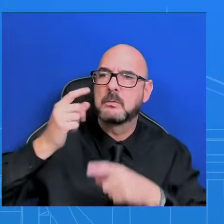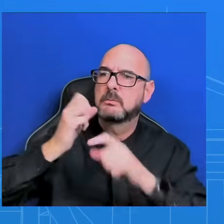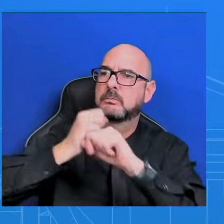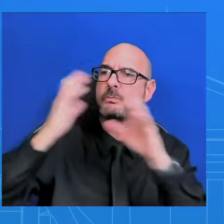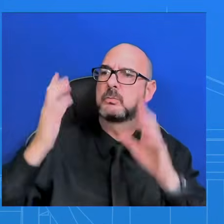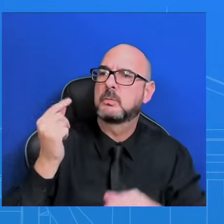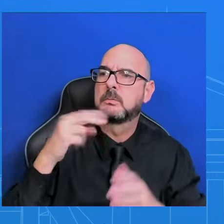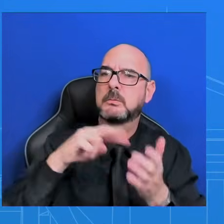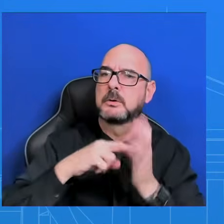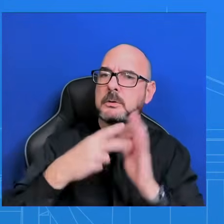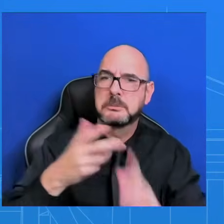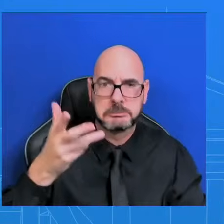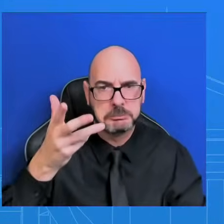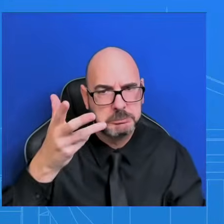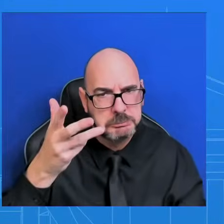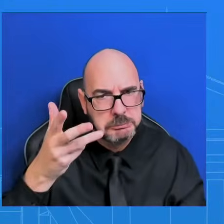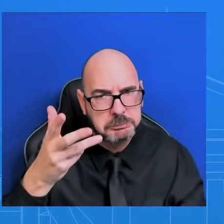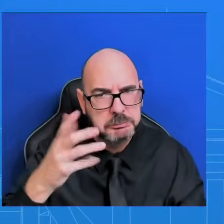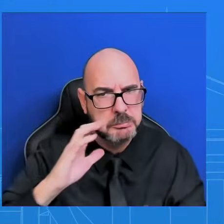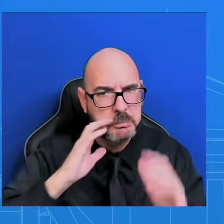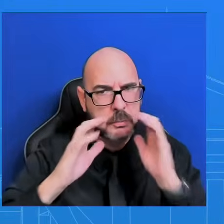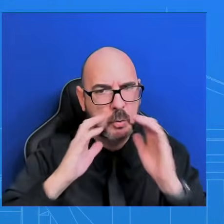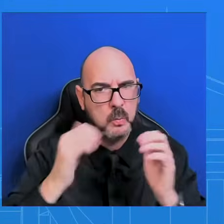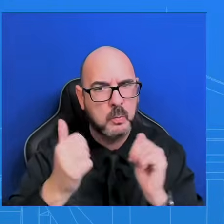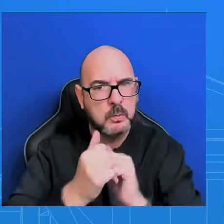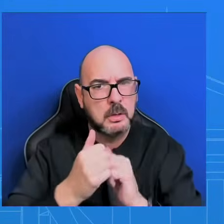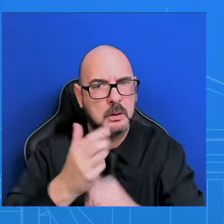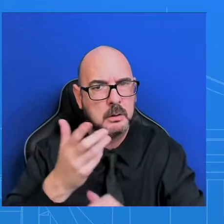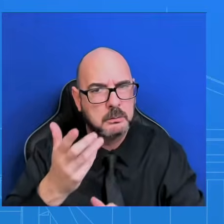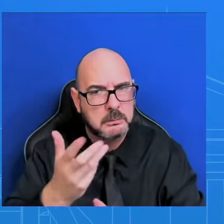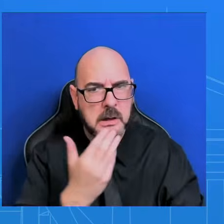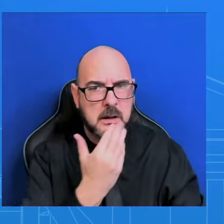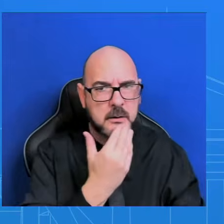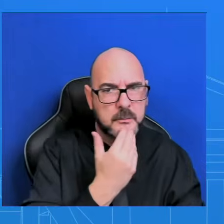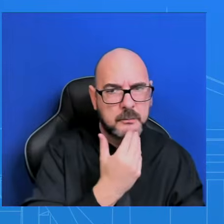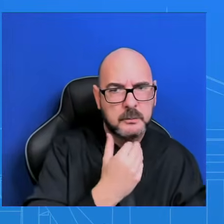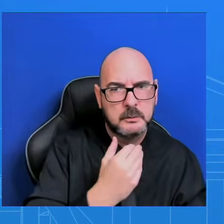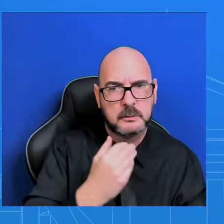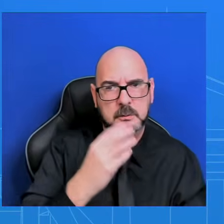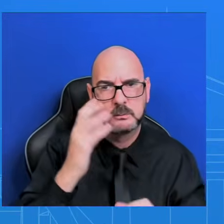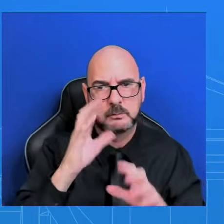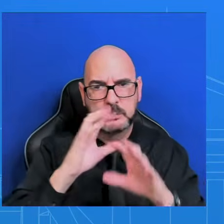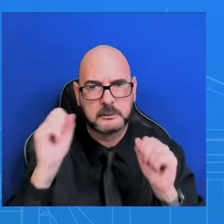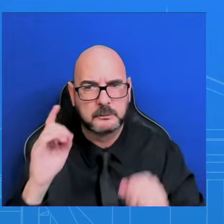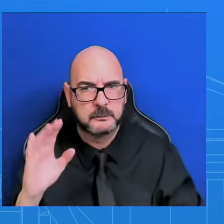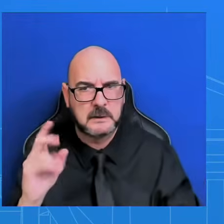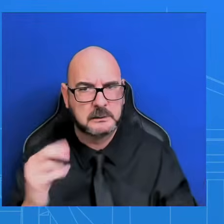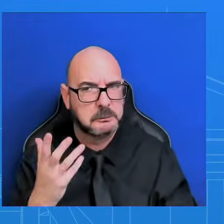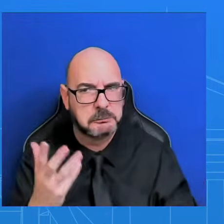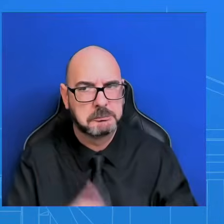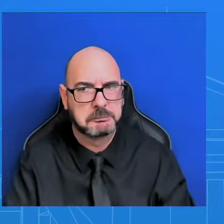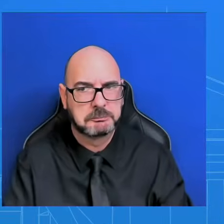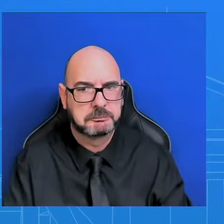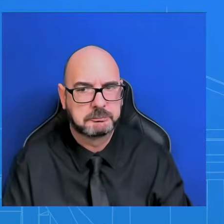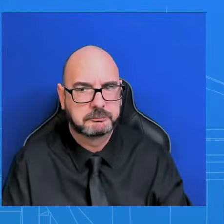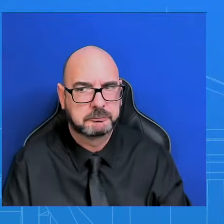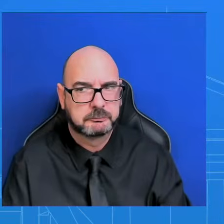How -- how does he expect to -- Mr. Kirby: I think there's certainly going to be more calls between the two leaders. And there'll be more conversations between our two teams.